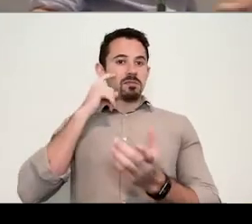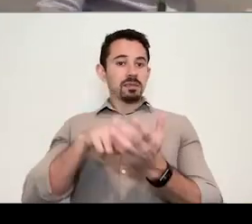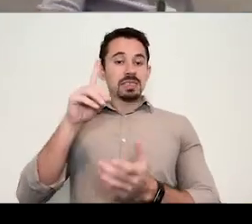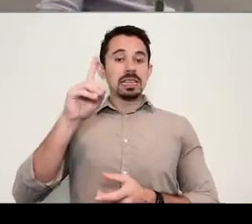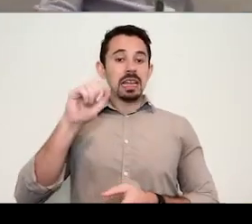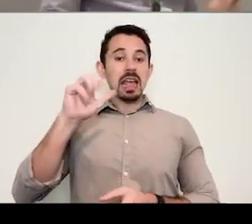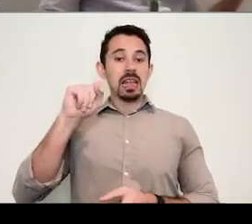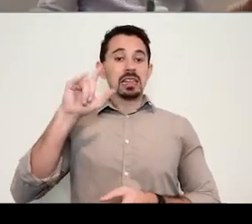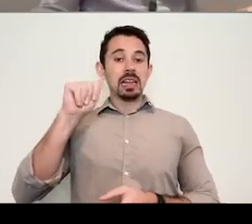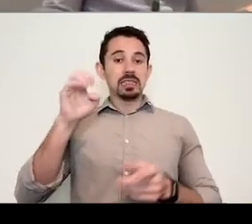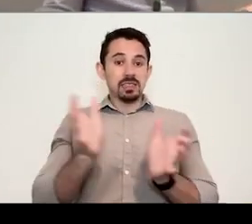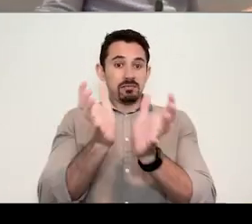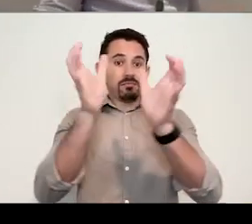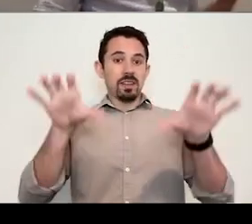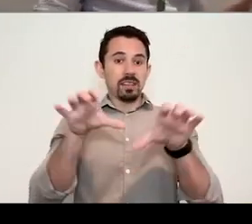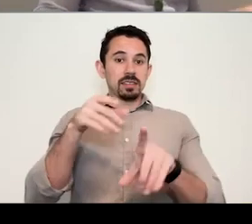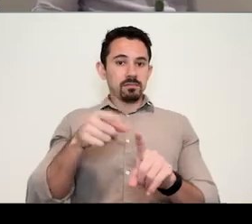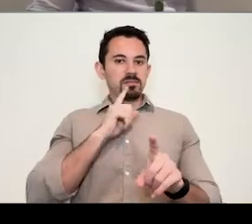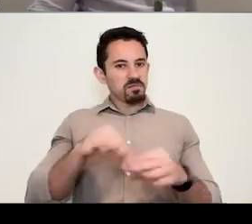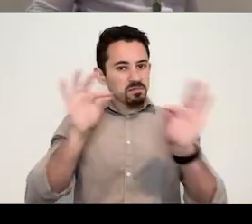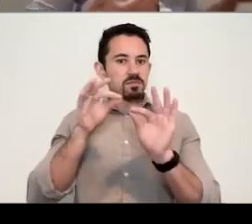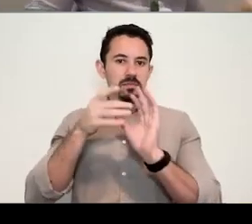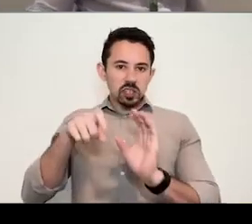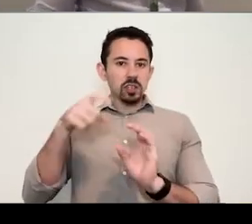In addition, it was also found that deacetylase activity is necessary